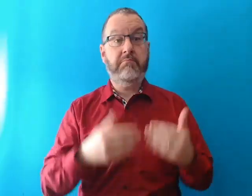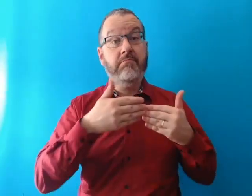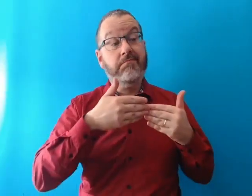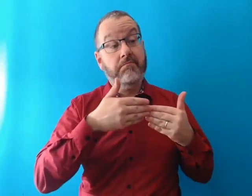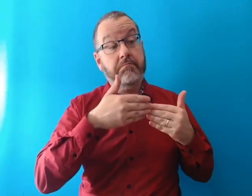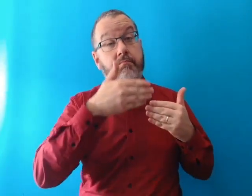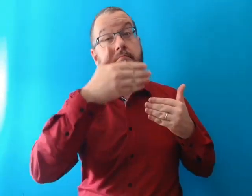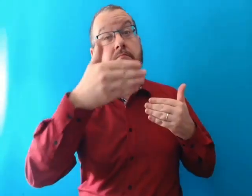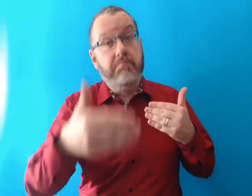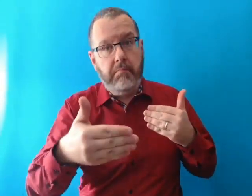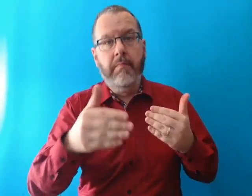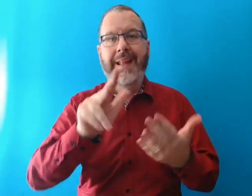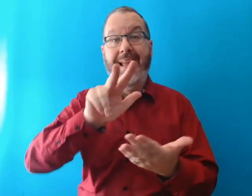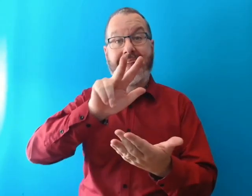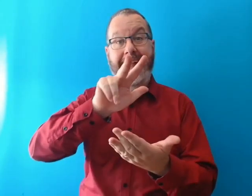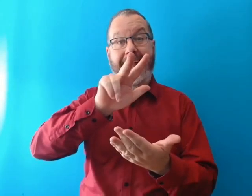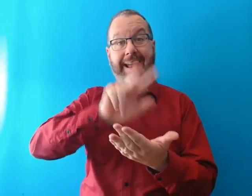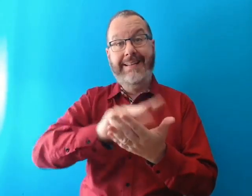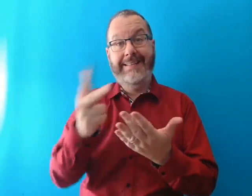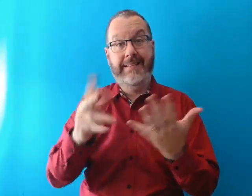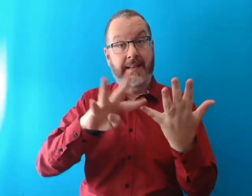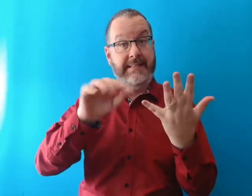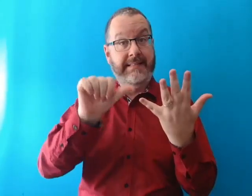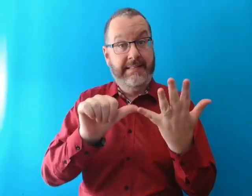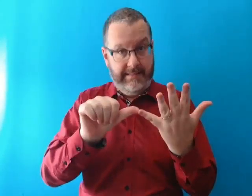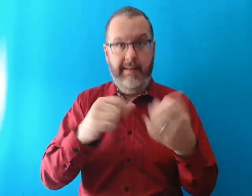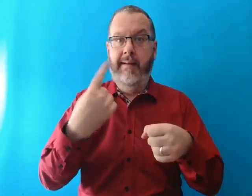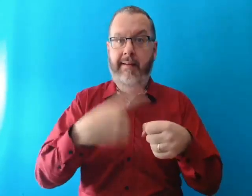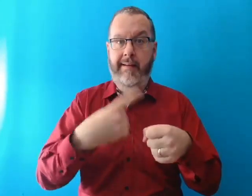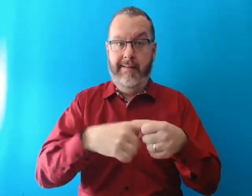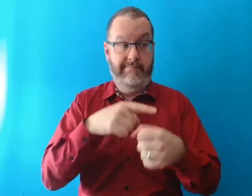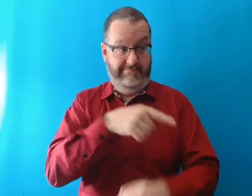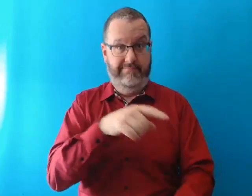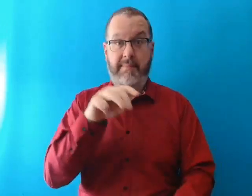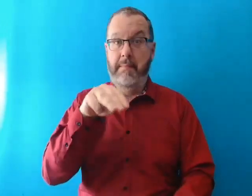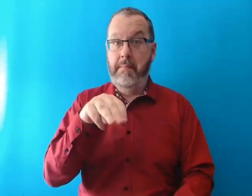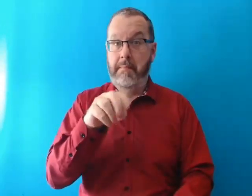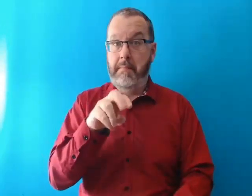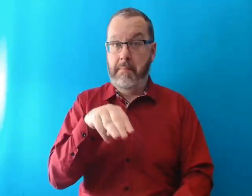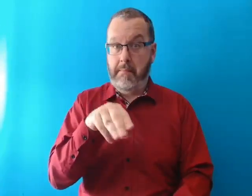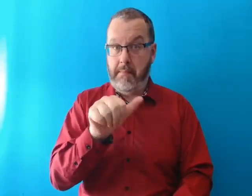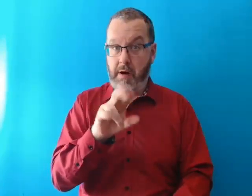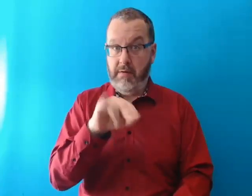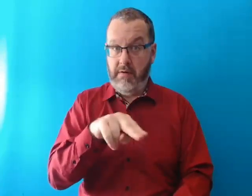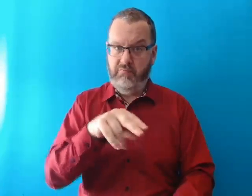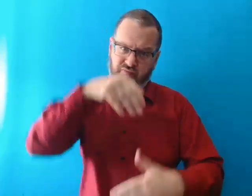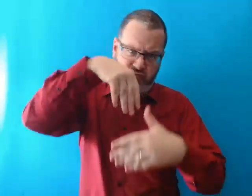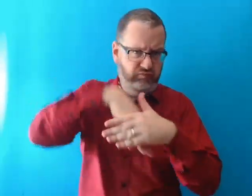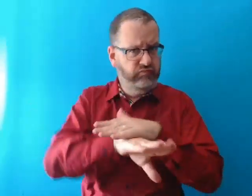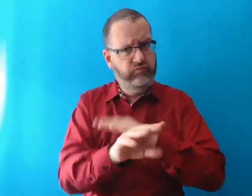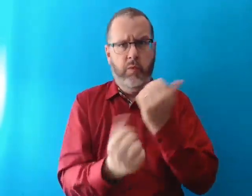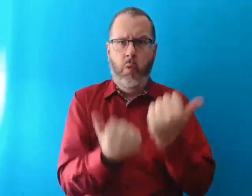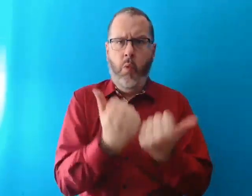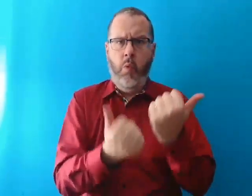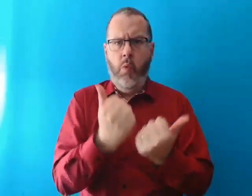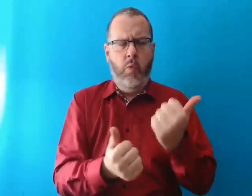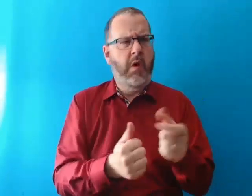A good few years later in 1896, Martin again went to court seeking justice.